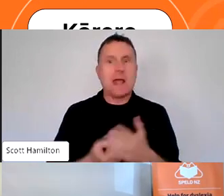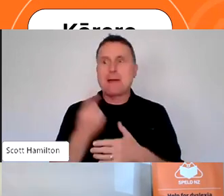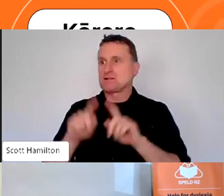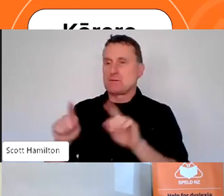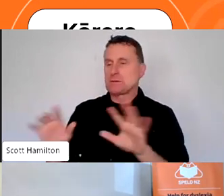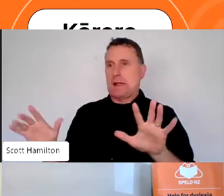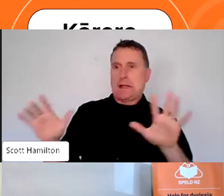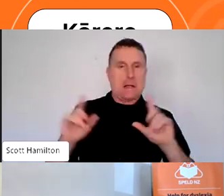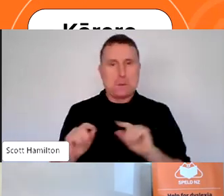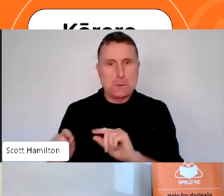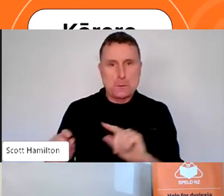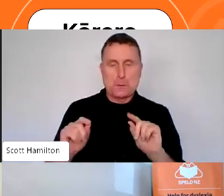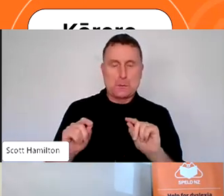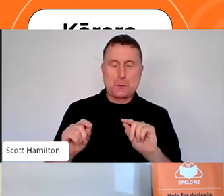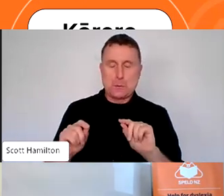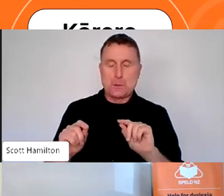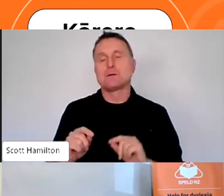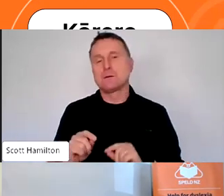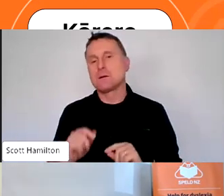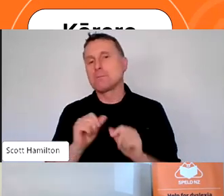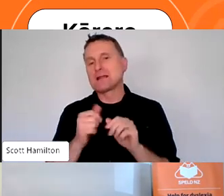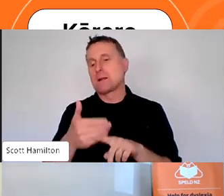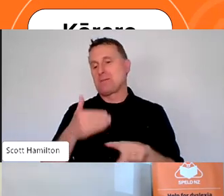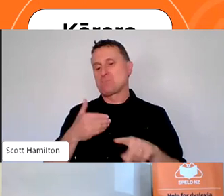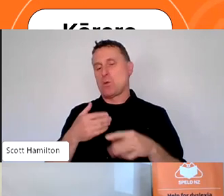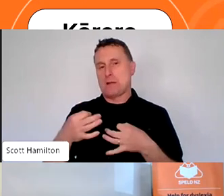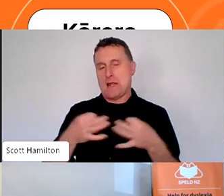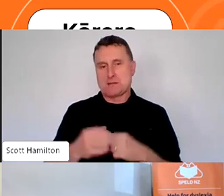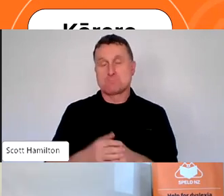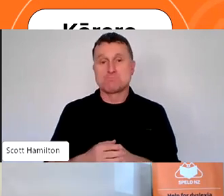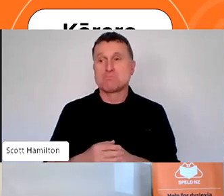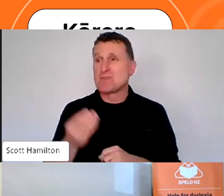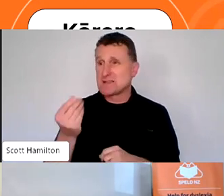I think there are still some teachers that feel that children that don't